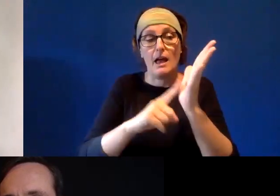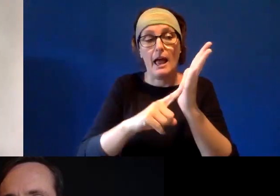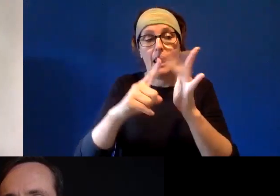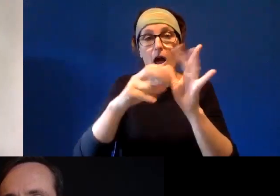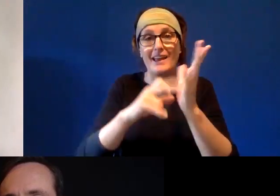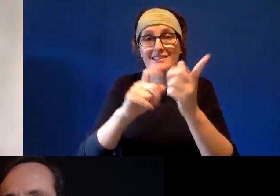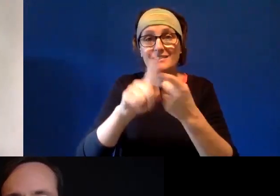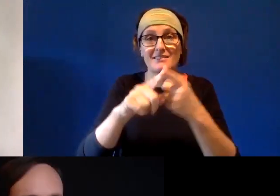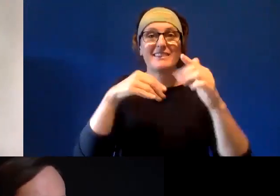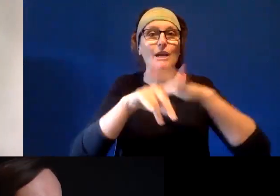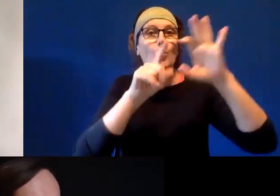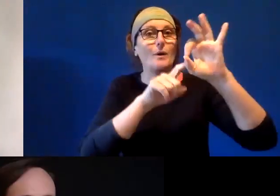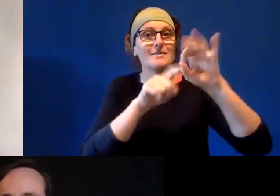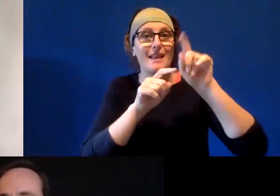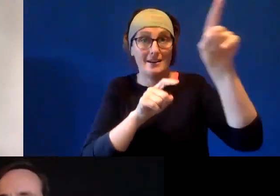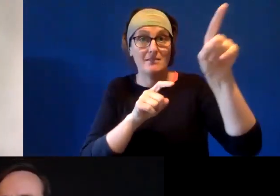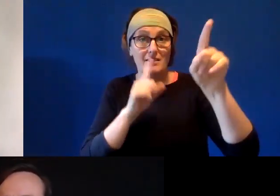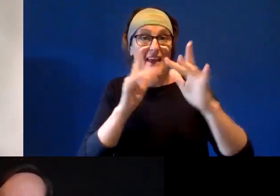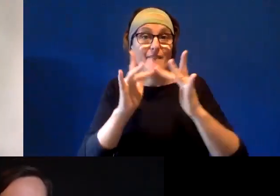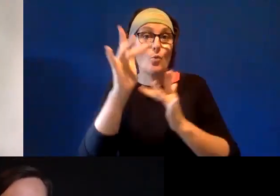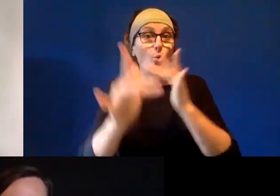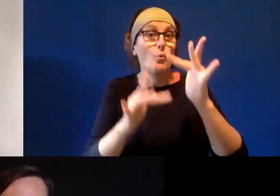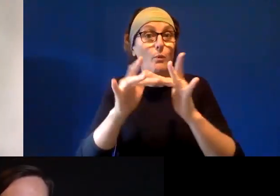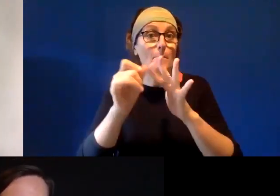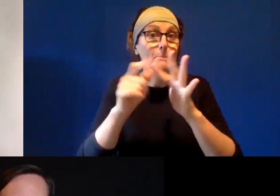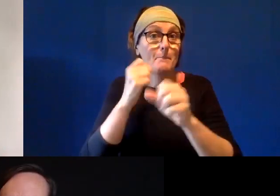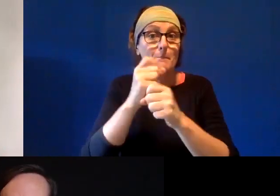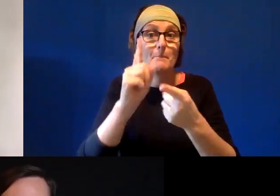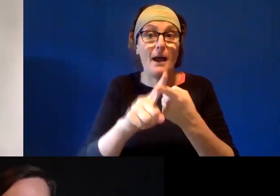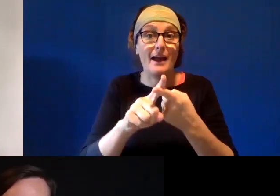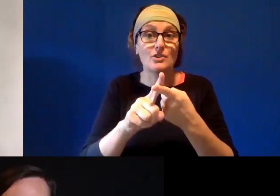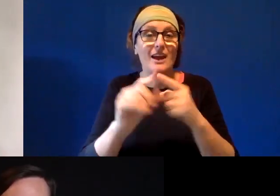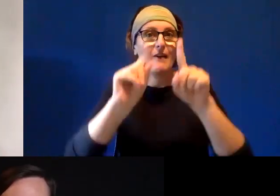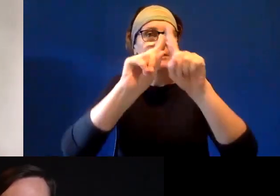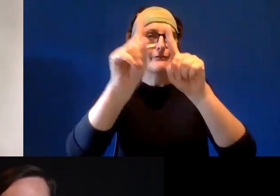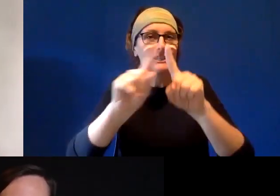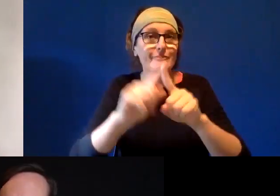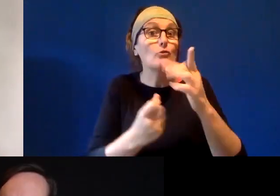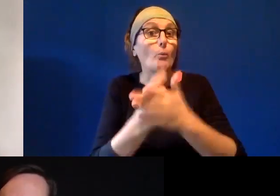They have got a web page that they have put online with about different available opportunities.